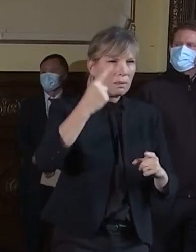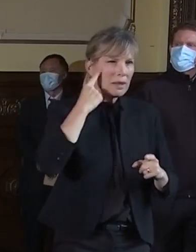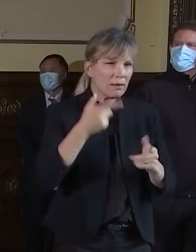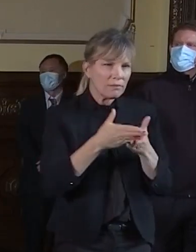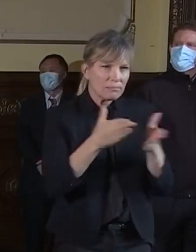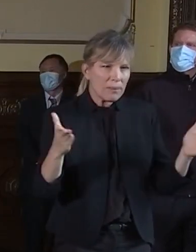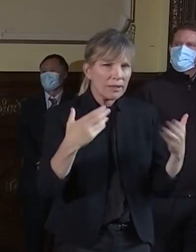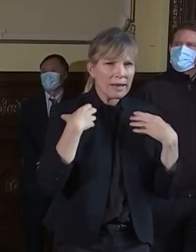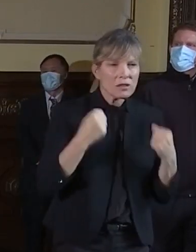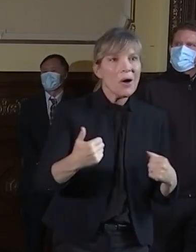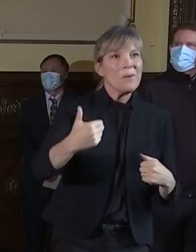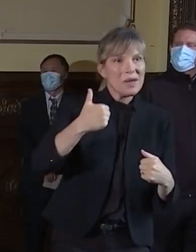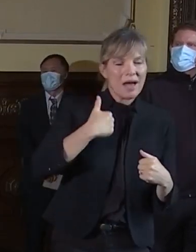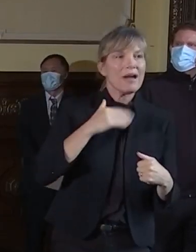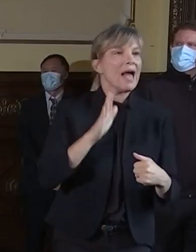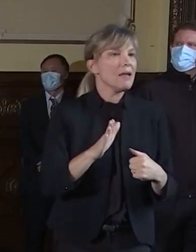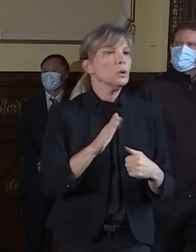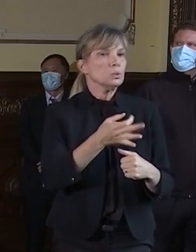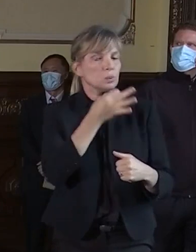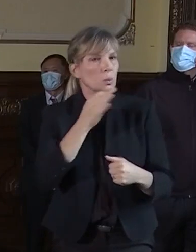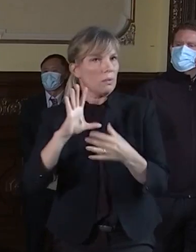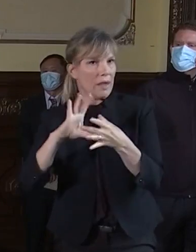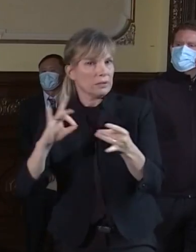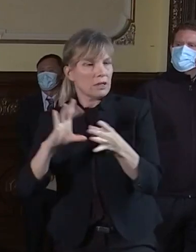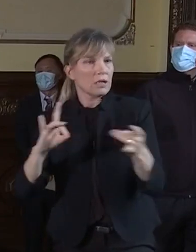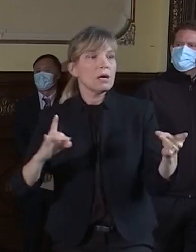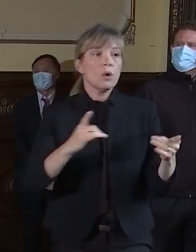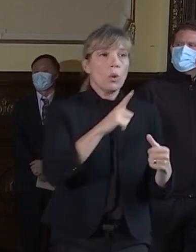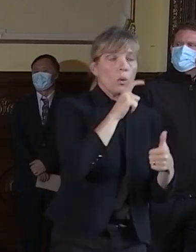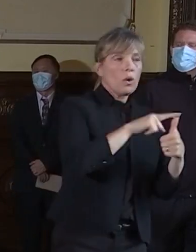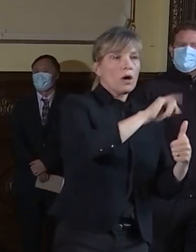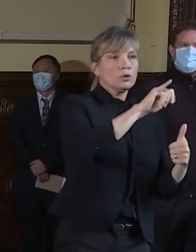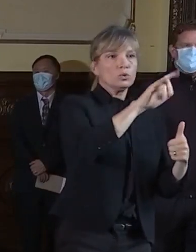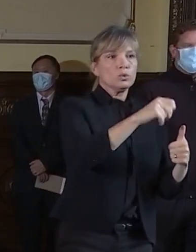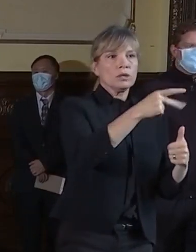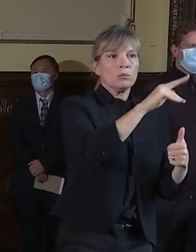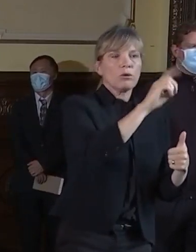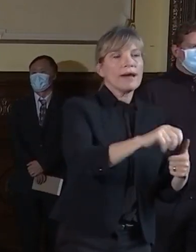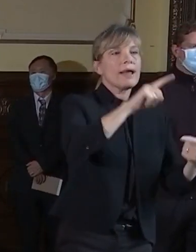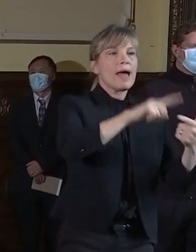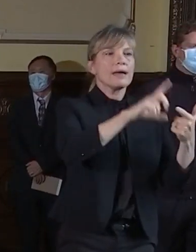US TODAY, BUT I'M ALSO FLANKED BY THE BEST OF THE BEST WHEN YOU THINK OF PUBLIC HEALTH.